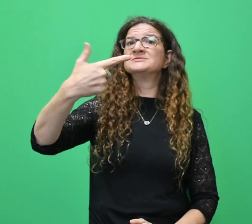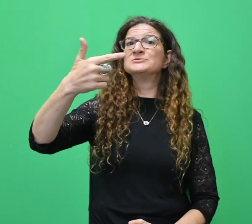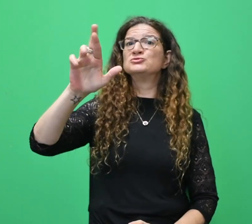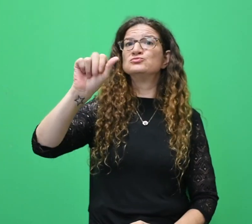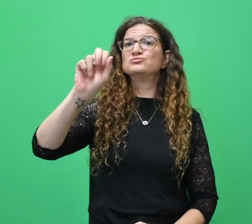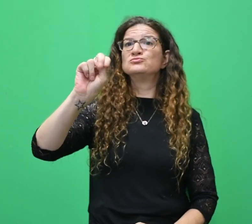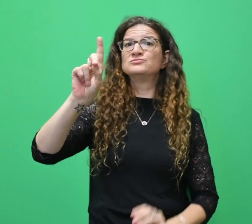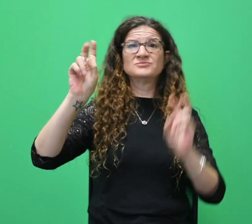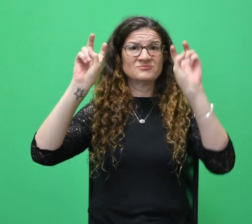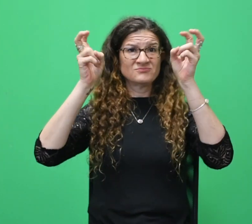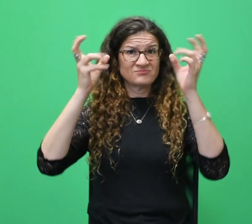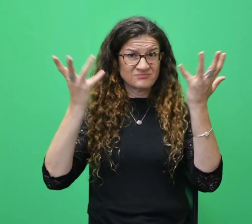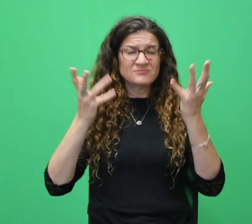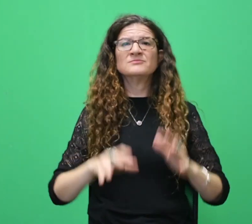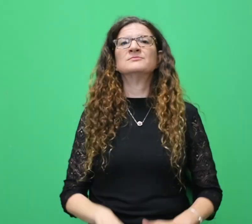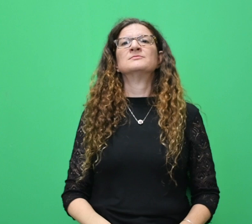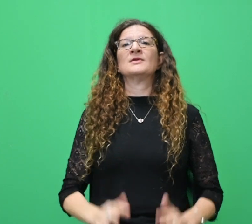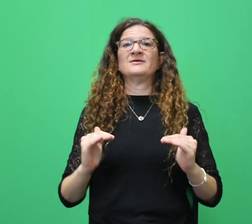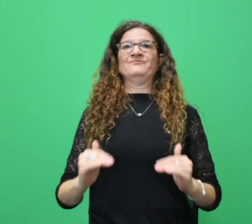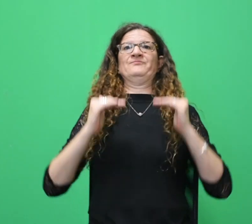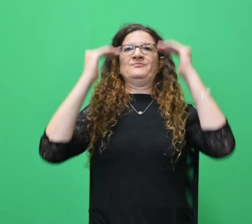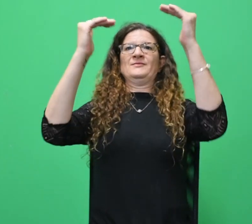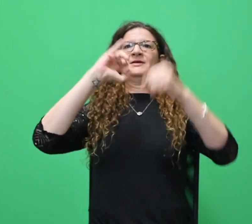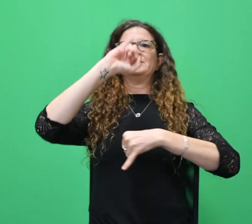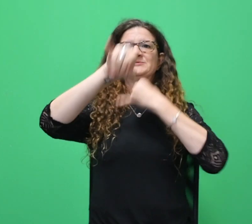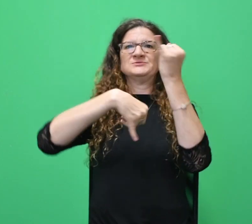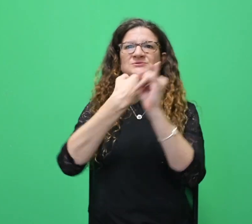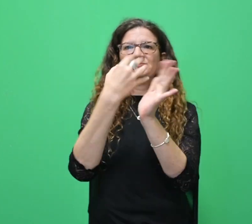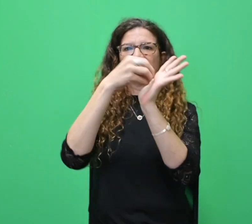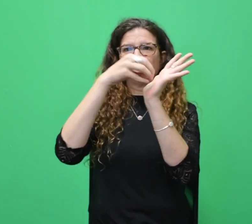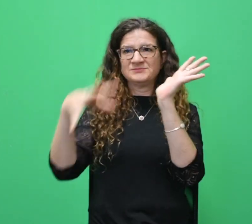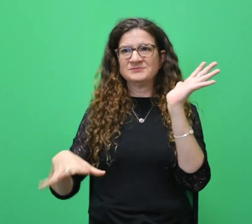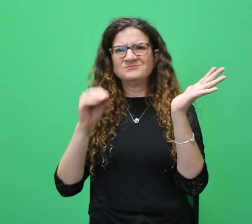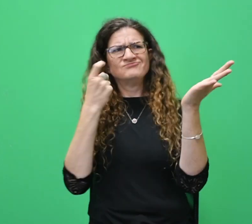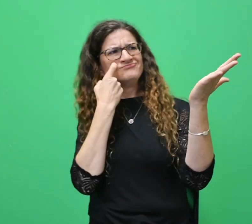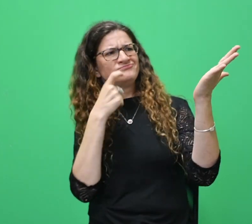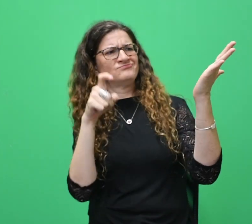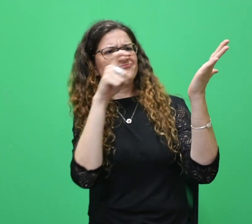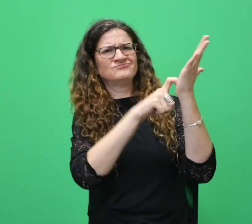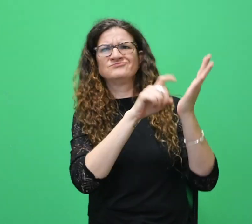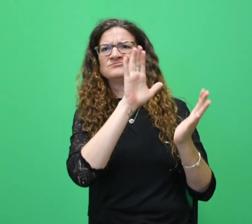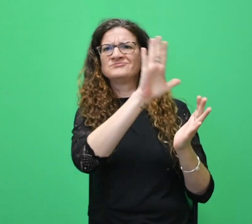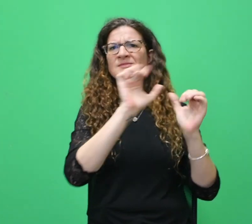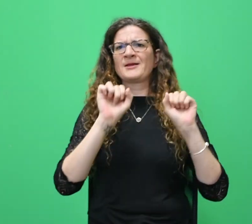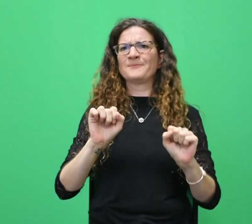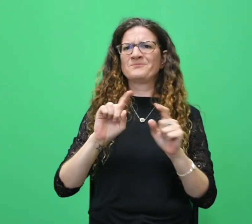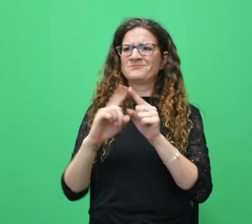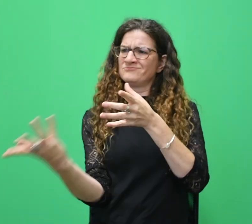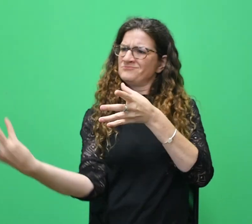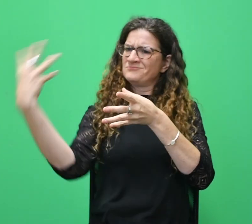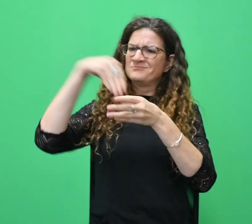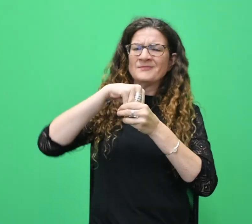Second Grand Theme is what? To advance international students